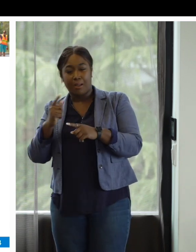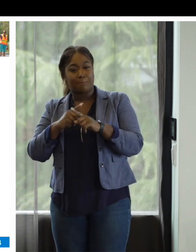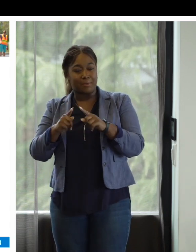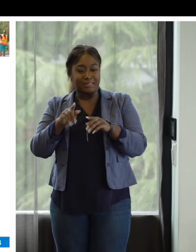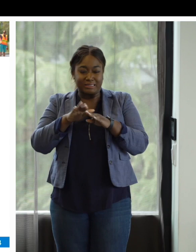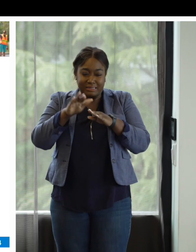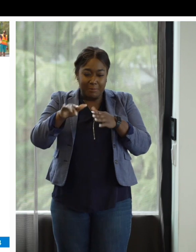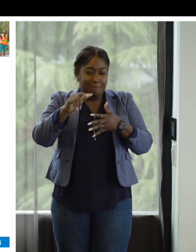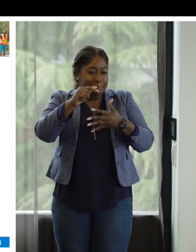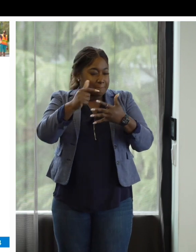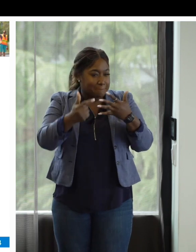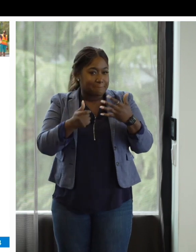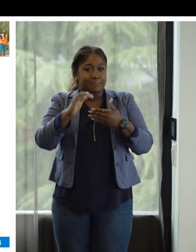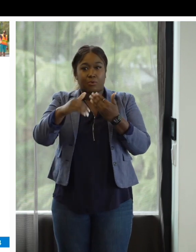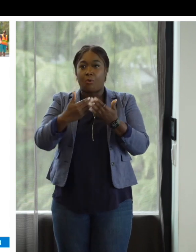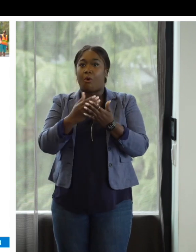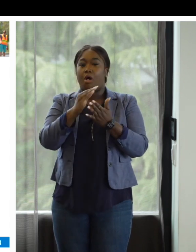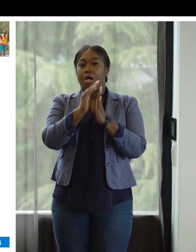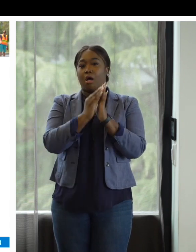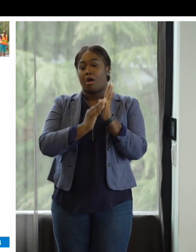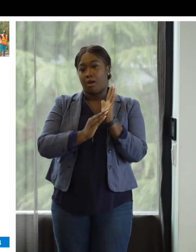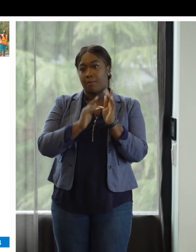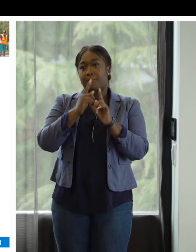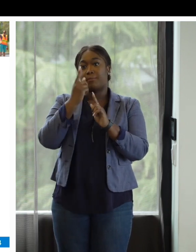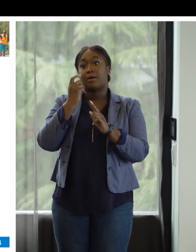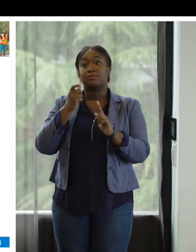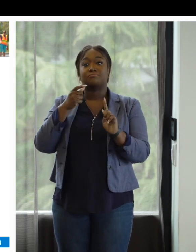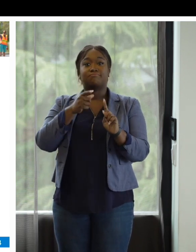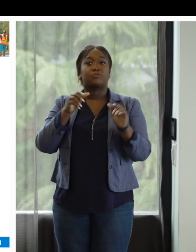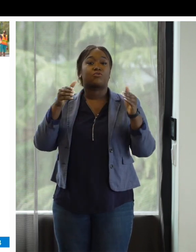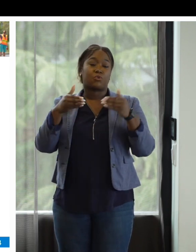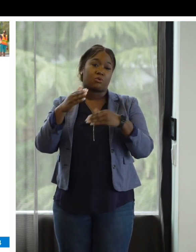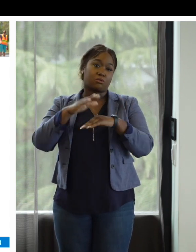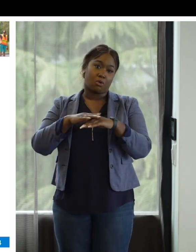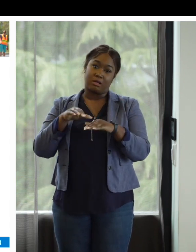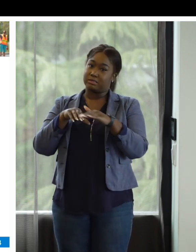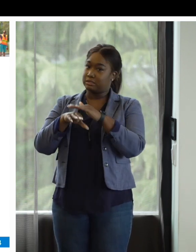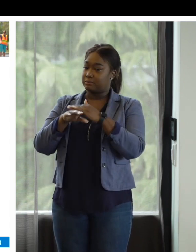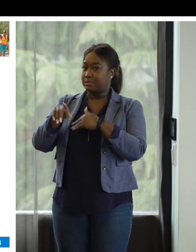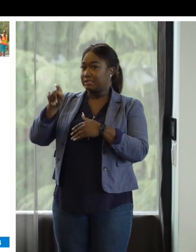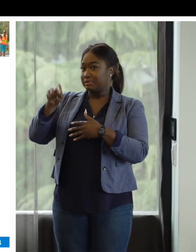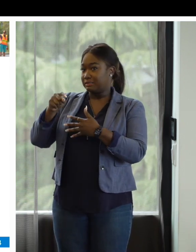because that focuses on the accessibility needs of the